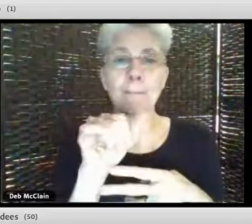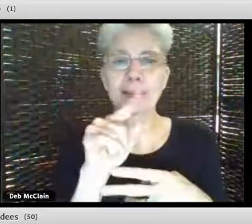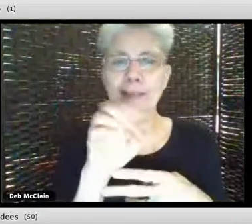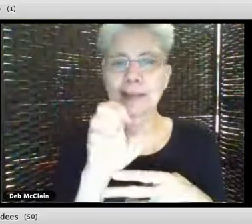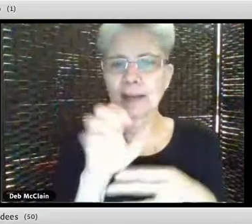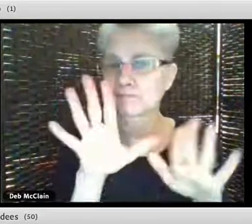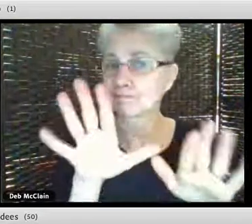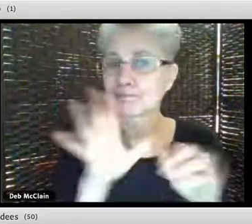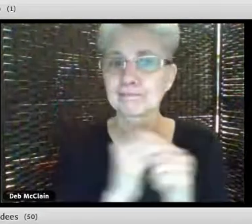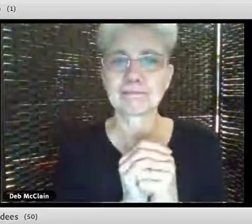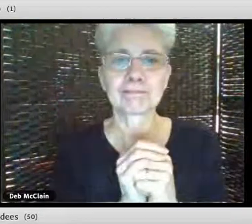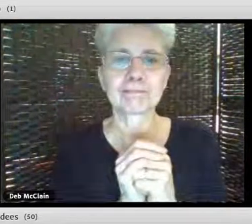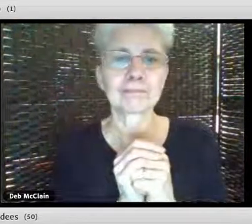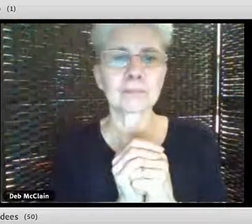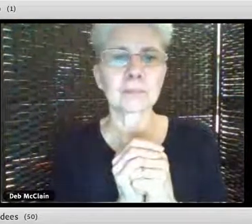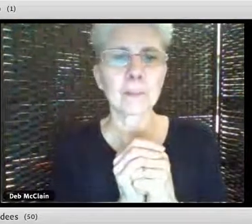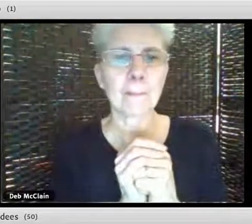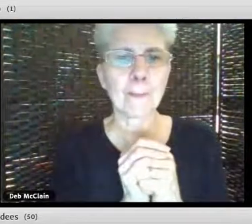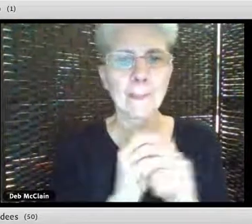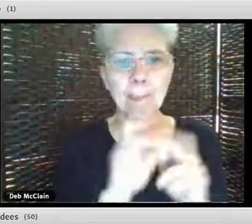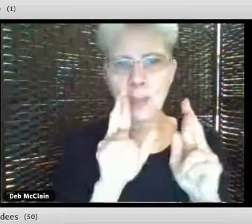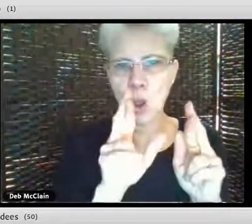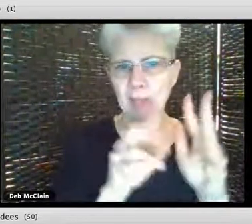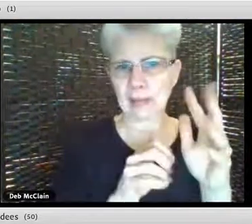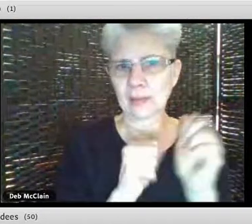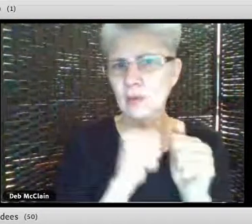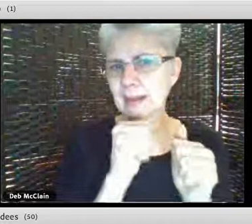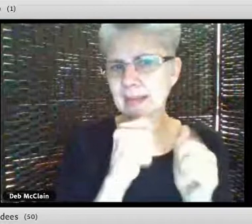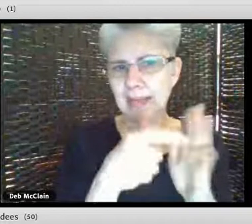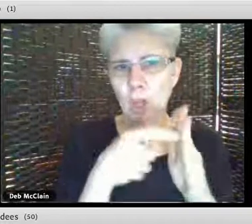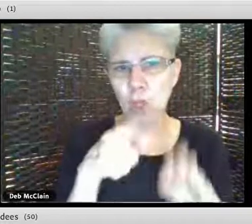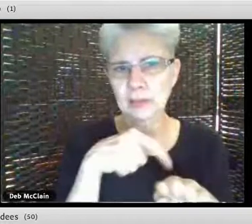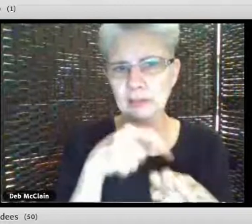and then you just wait for your files to update. Fantastic.